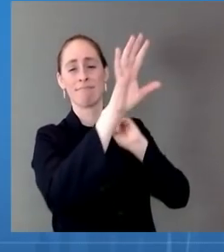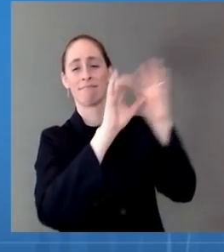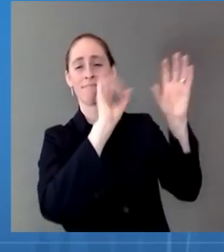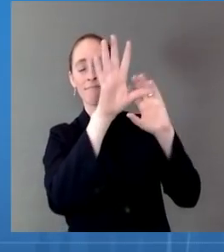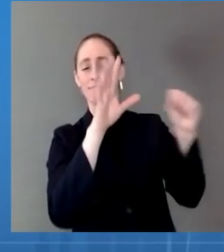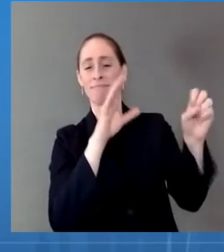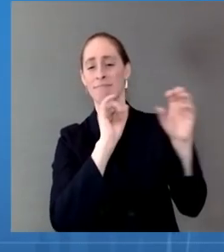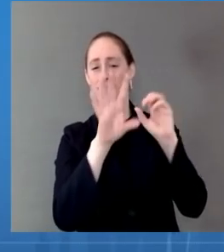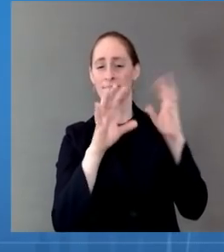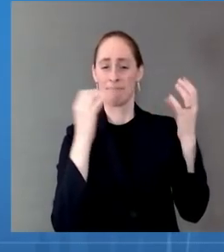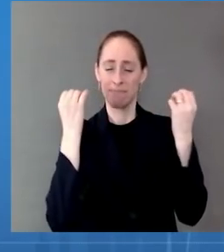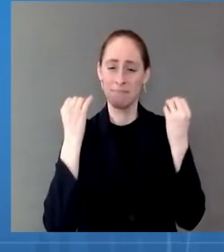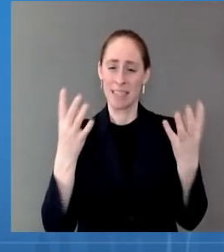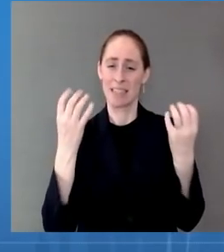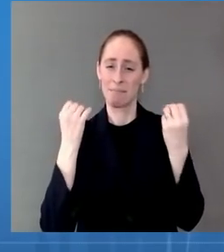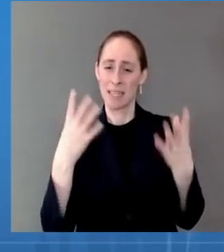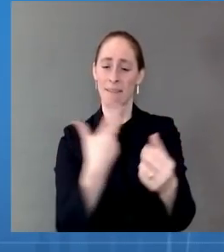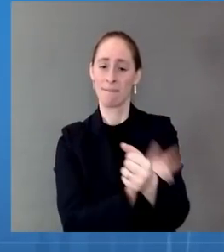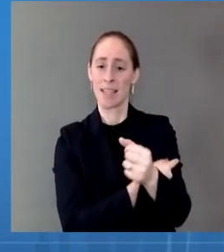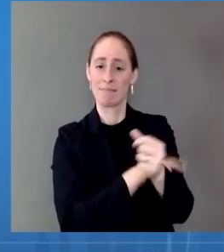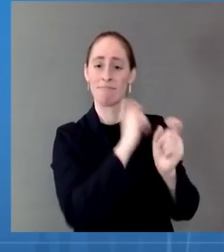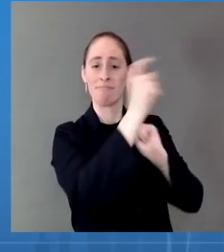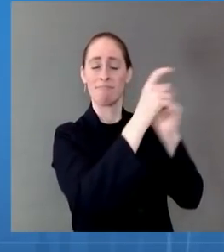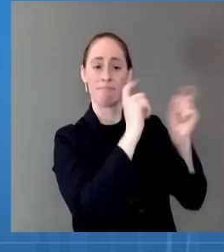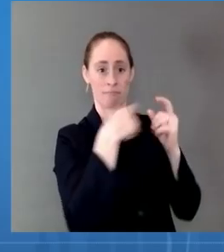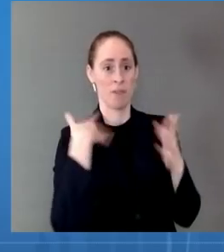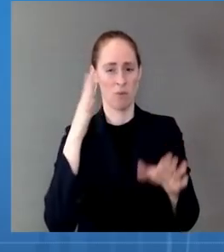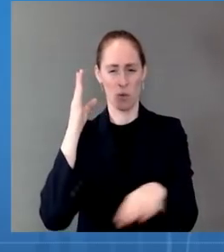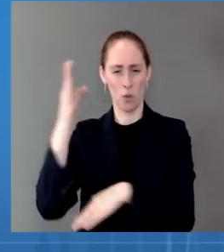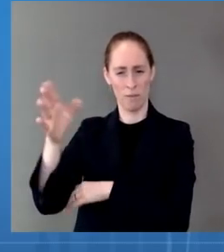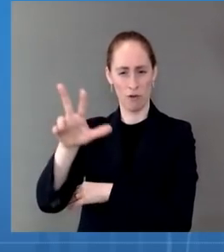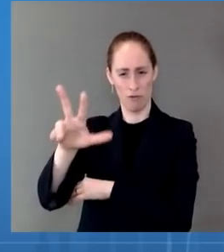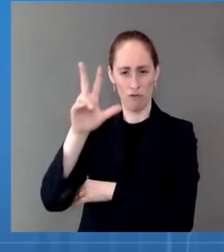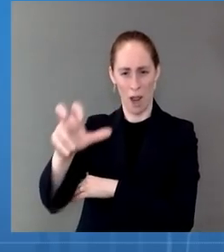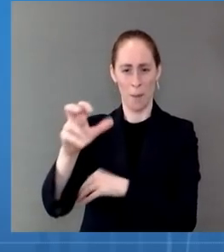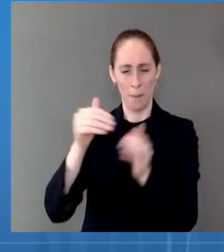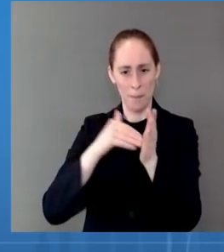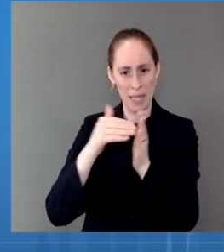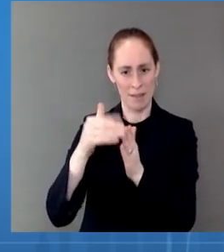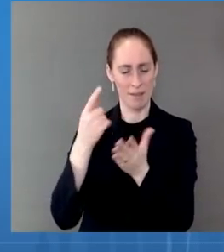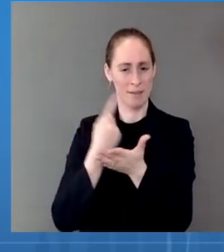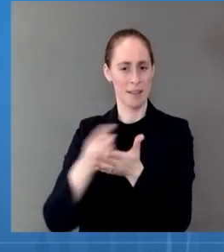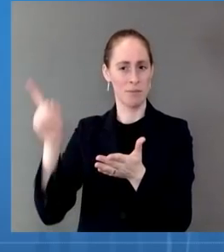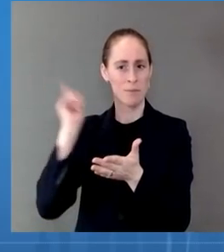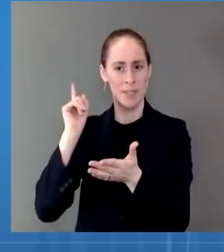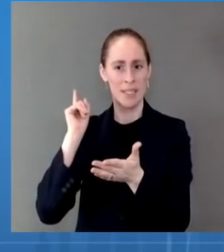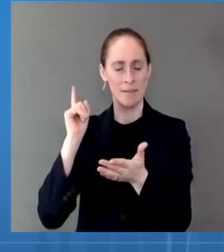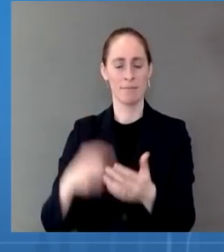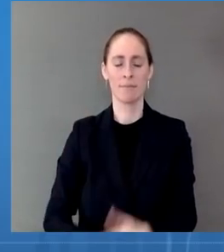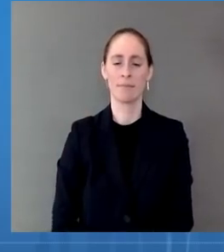Two hundred million fully vaccinated Americans and 300 million vaccines donated and delivered around the world.